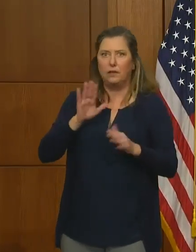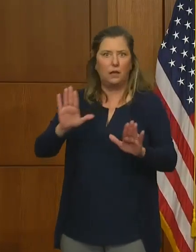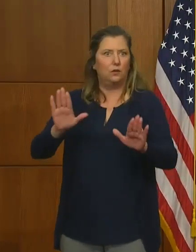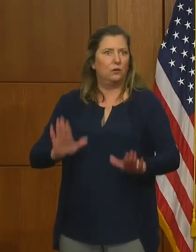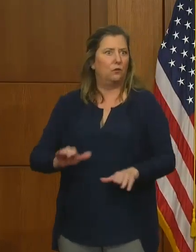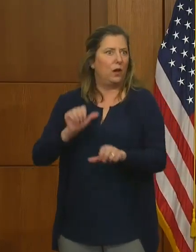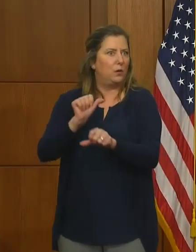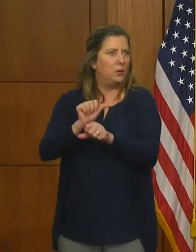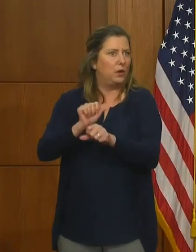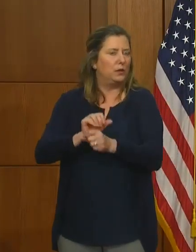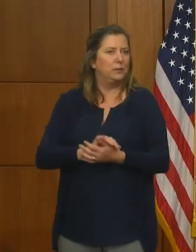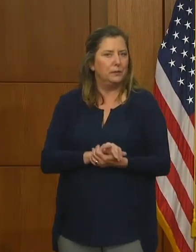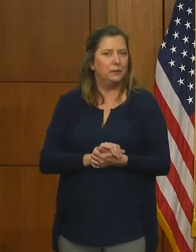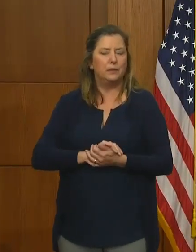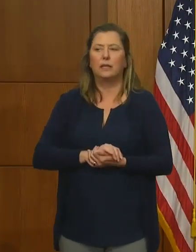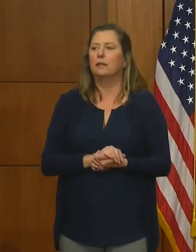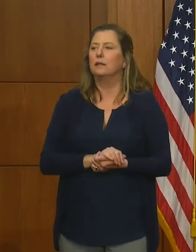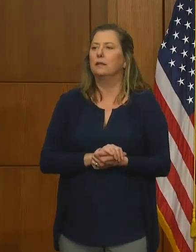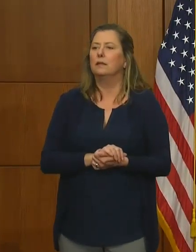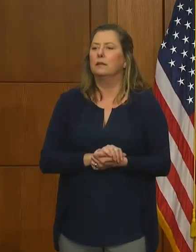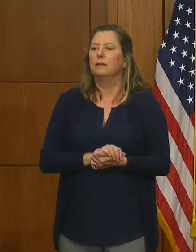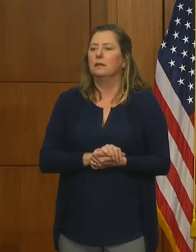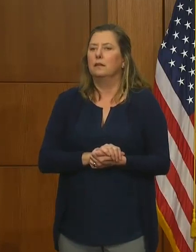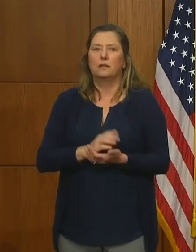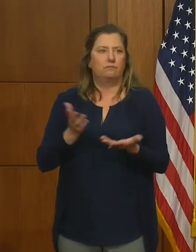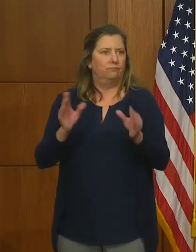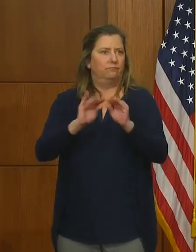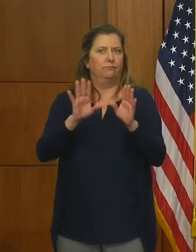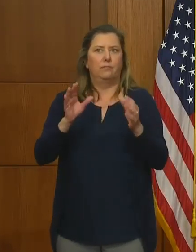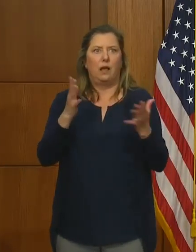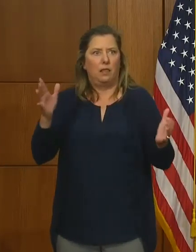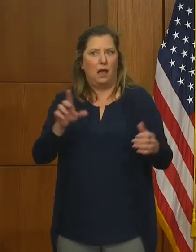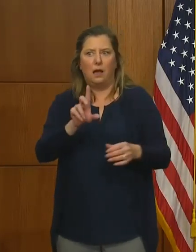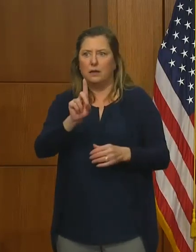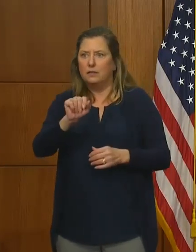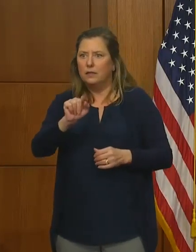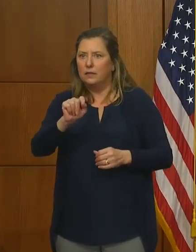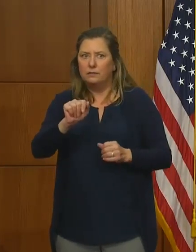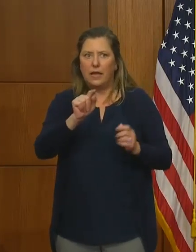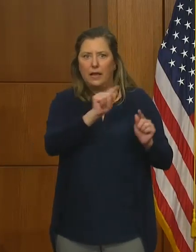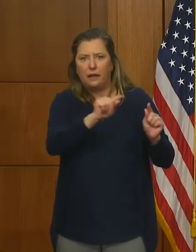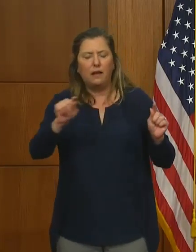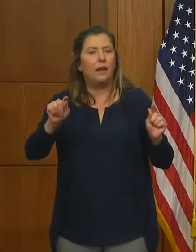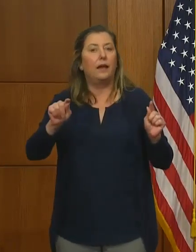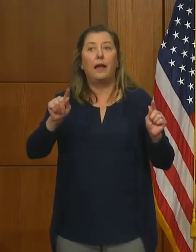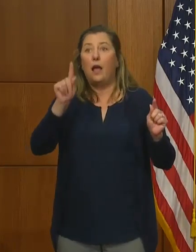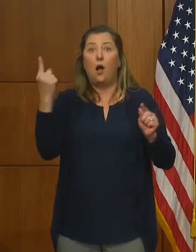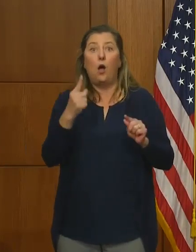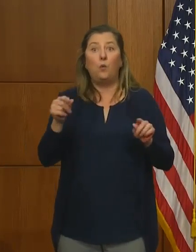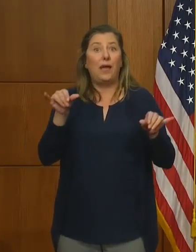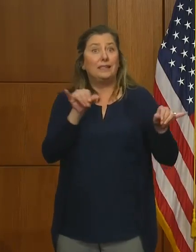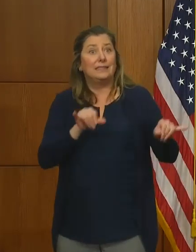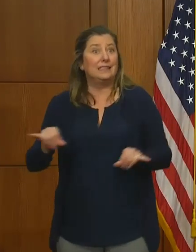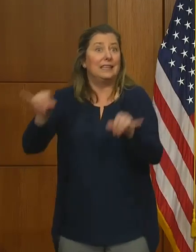THANK YOU DR RAM LOOK FOR ALL OF YOUR YOUR GREAT WORK AS YOU CAN SEE WE ARE LOOKING AT A